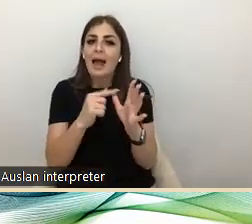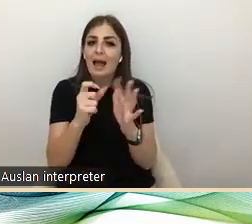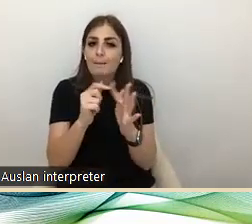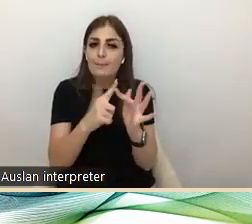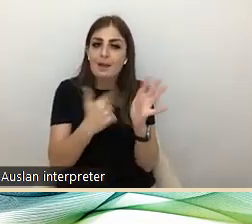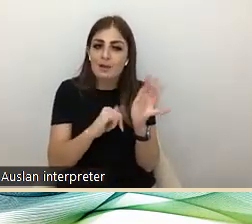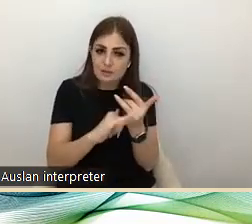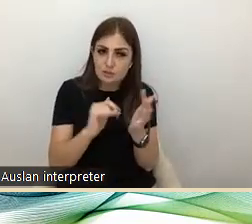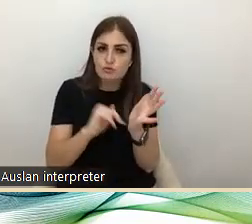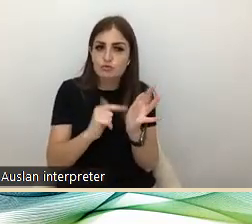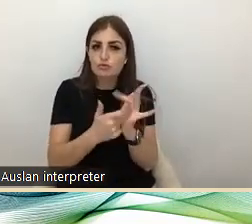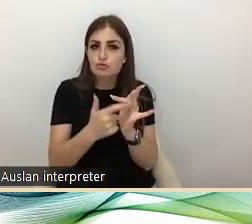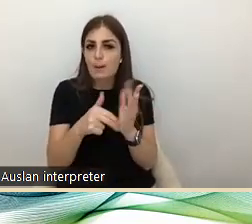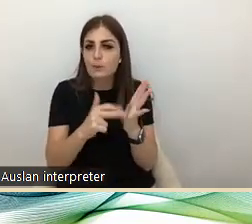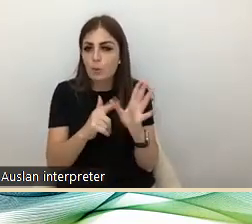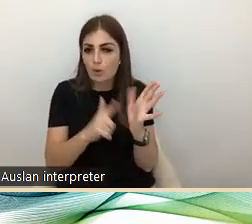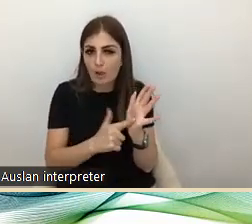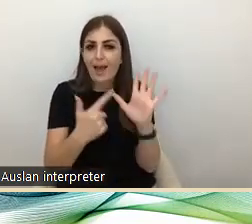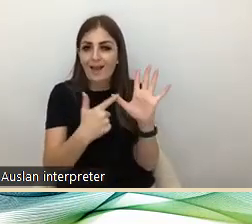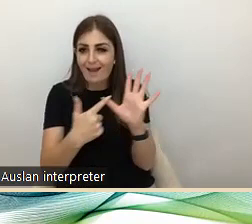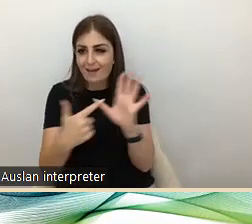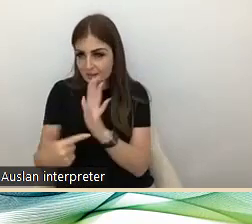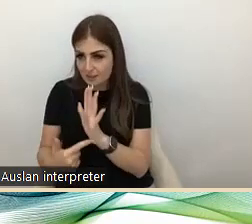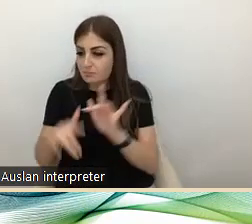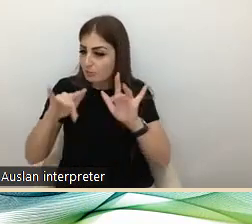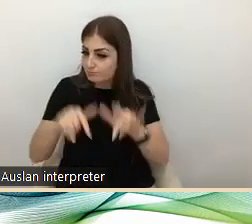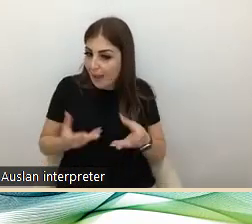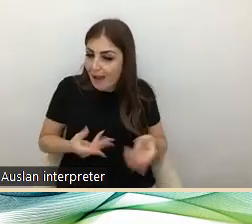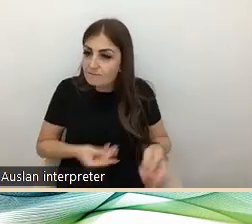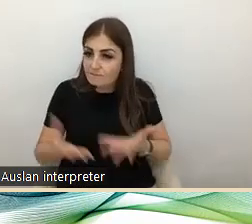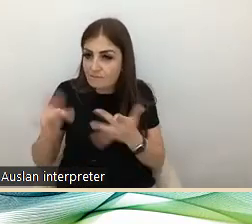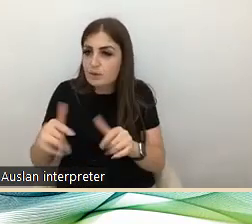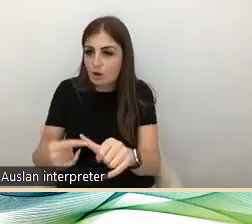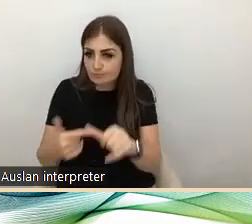I am sure many people here have experience and knowledge of the AAT.